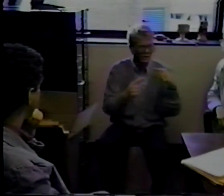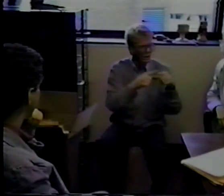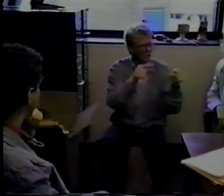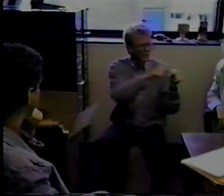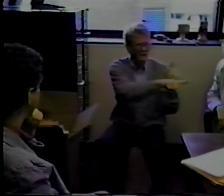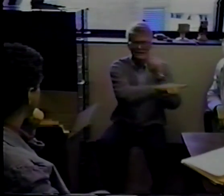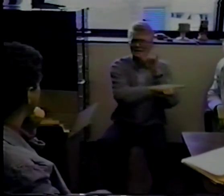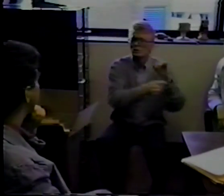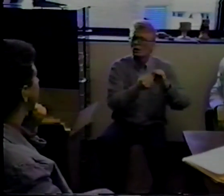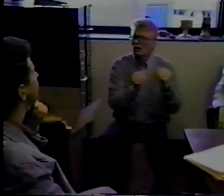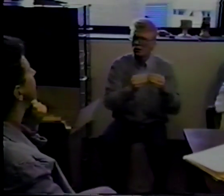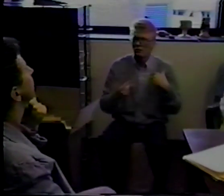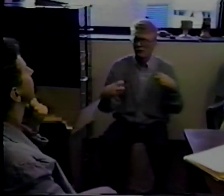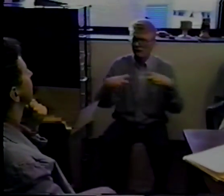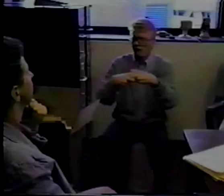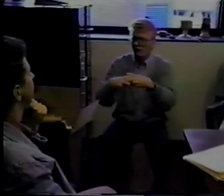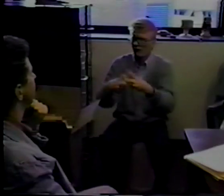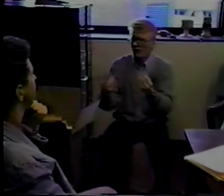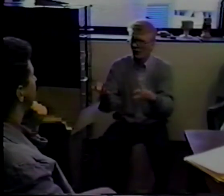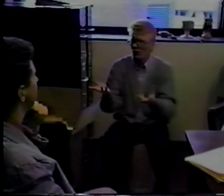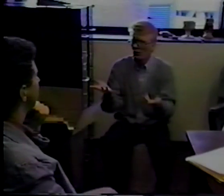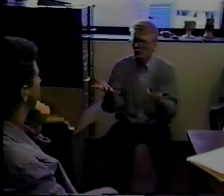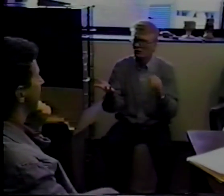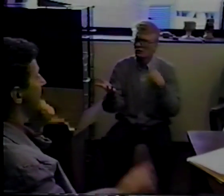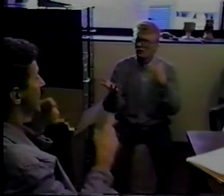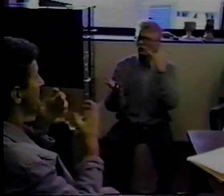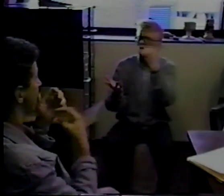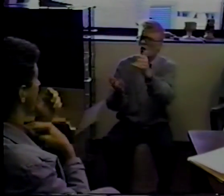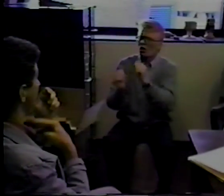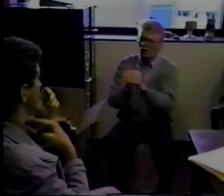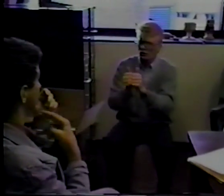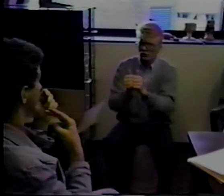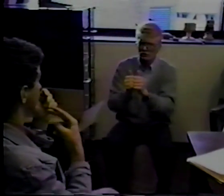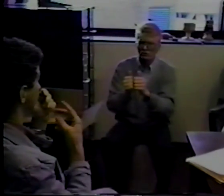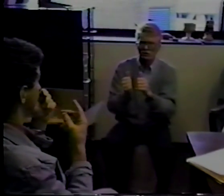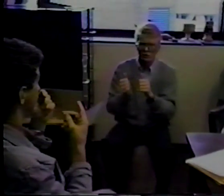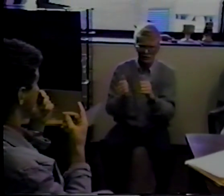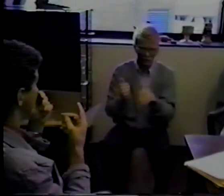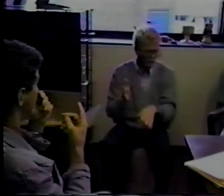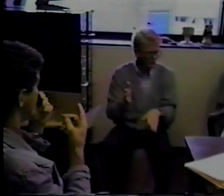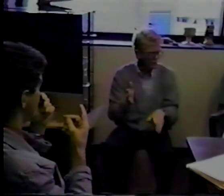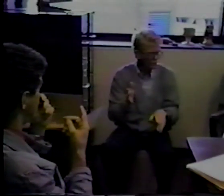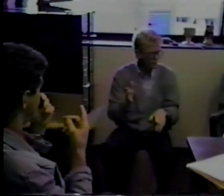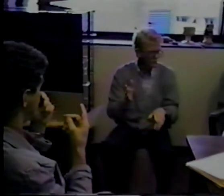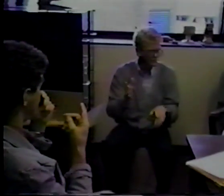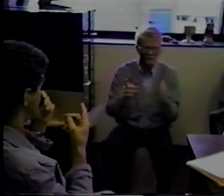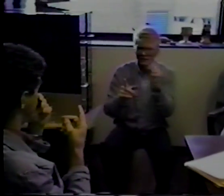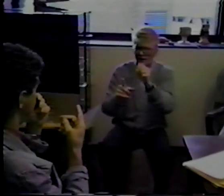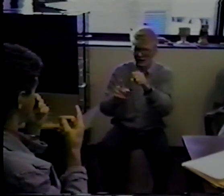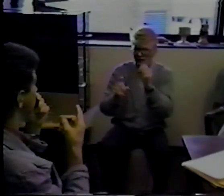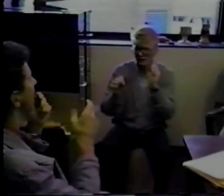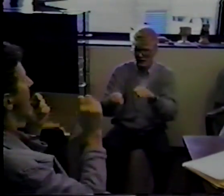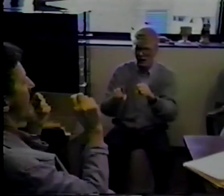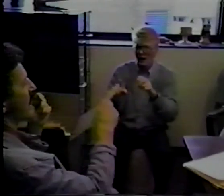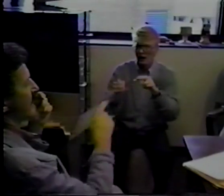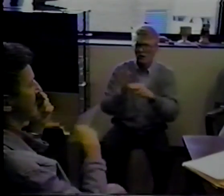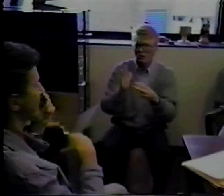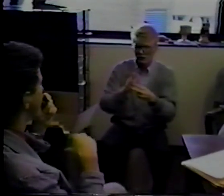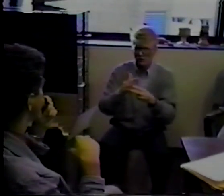is a TTY number. So you want a voice number?Professor: Yes, so if I have to call about something